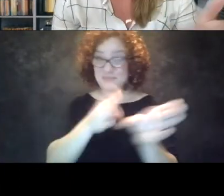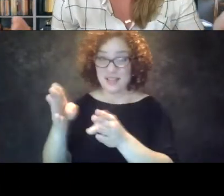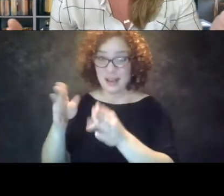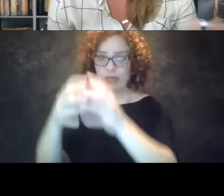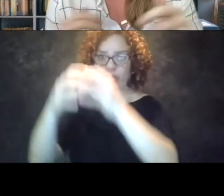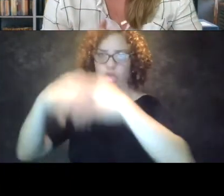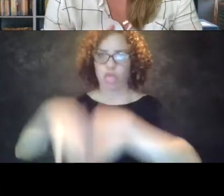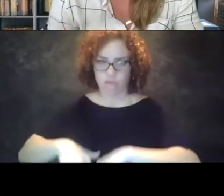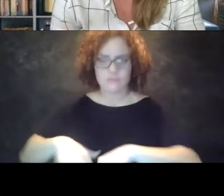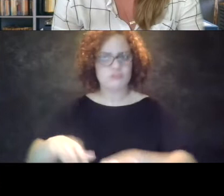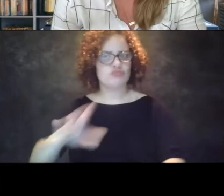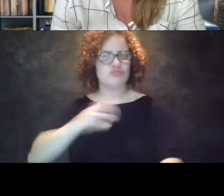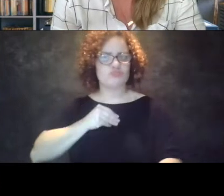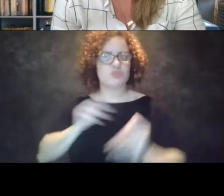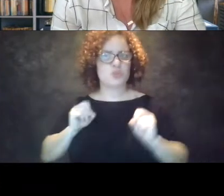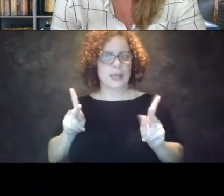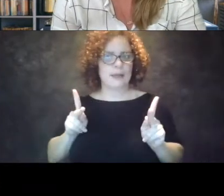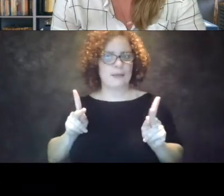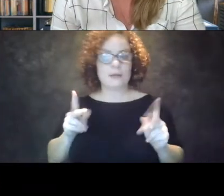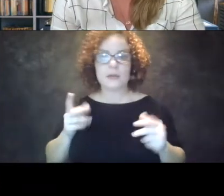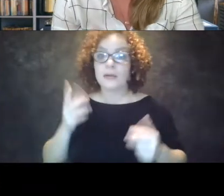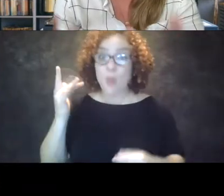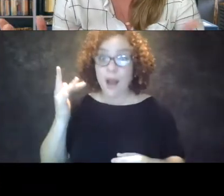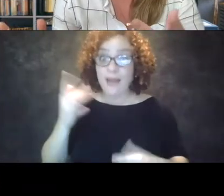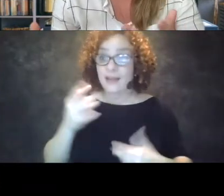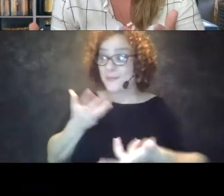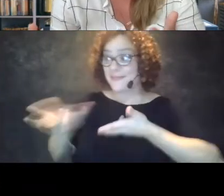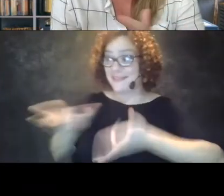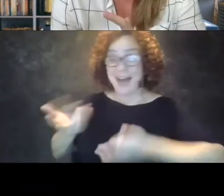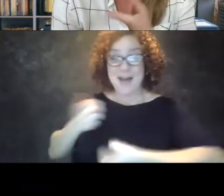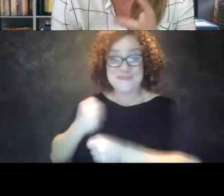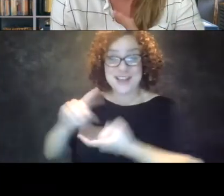is usually what happens when, you know, making friends and I feel like I kind of connect